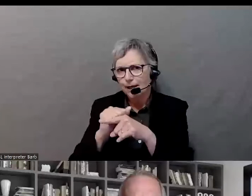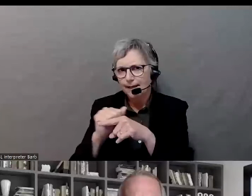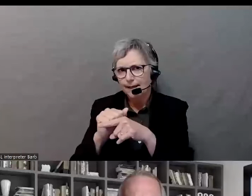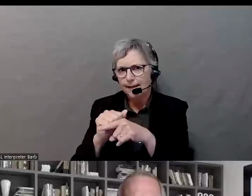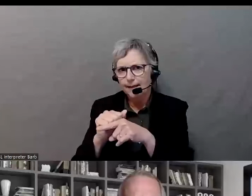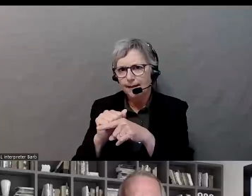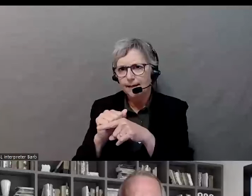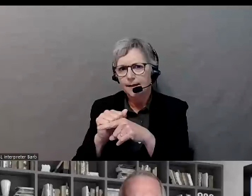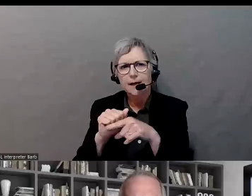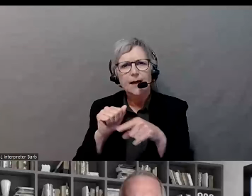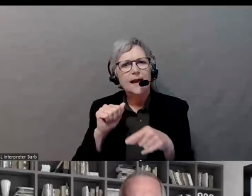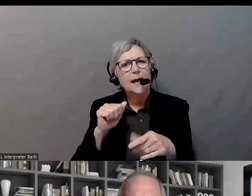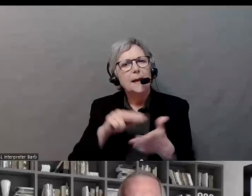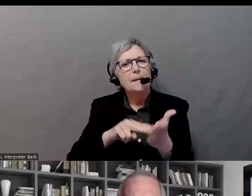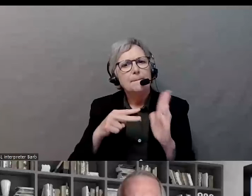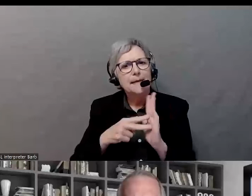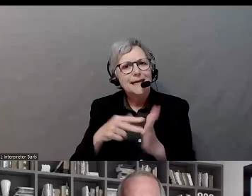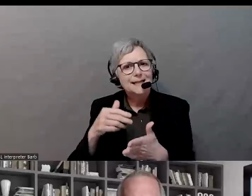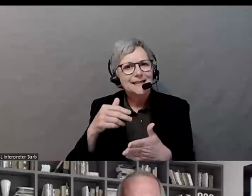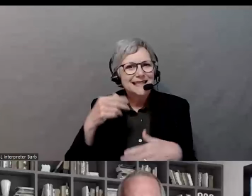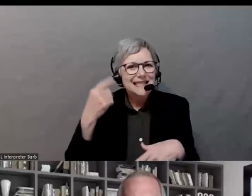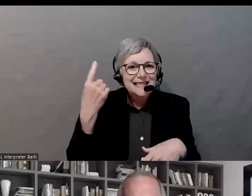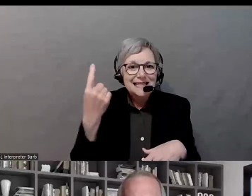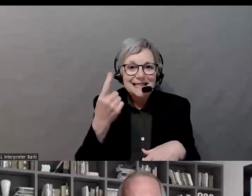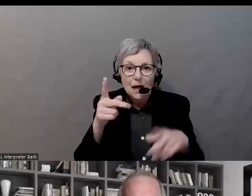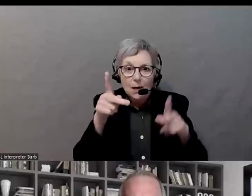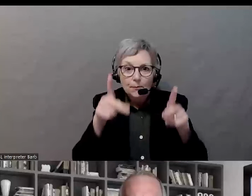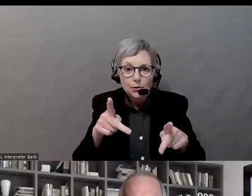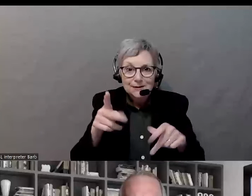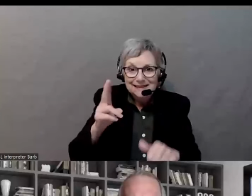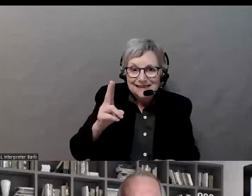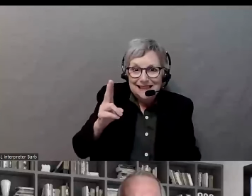HISTORY DETERMINES THE WAY THEY BEHAVE AND THE WAY THEY REACT TO